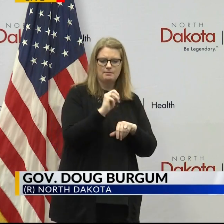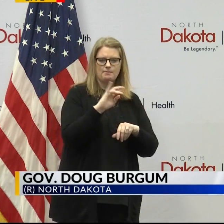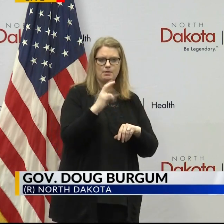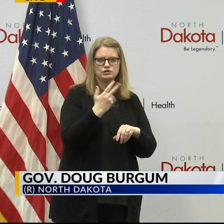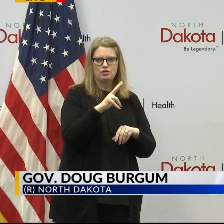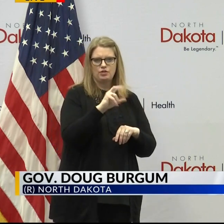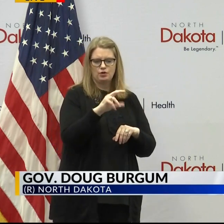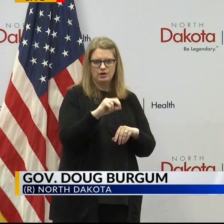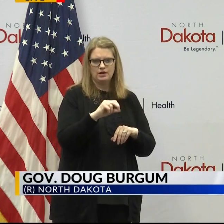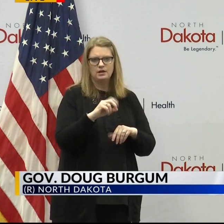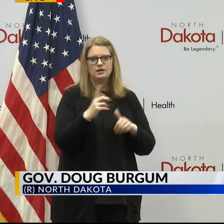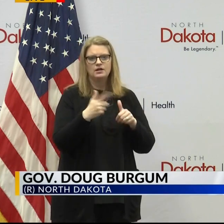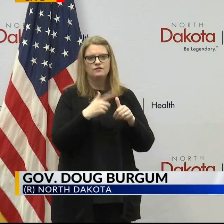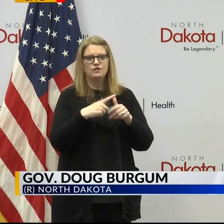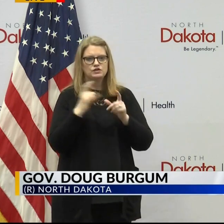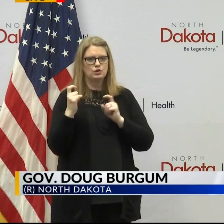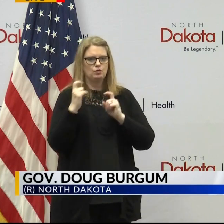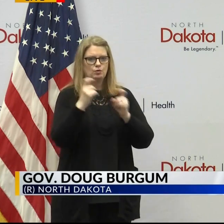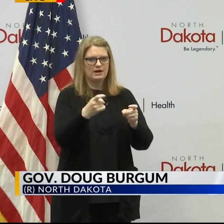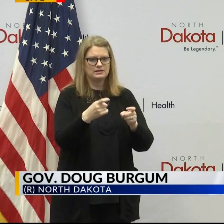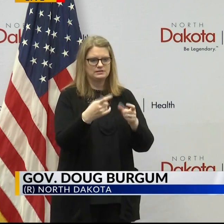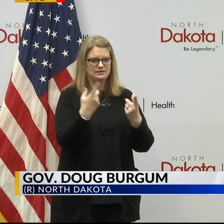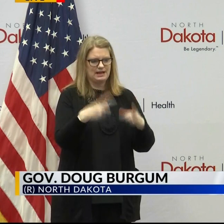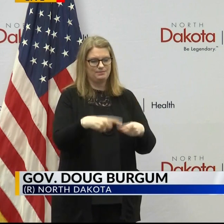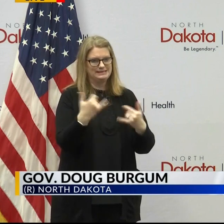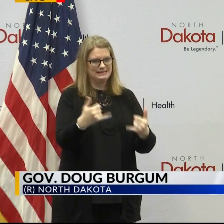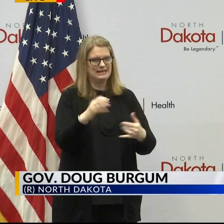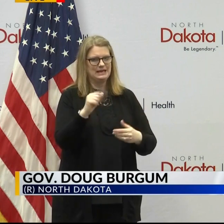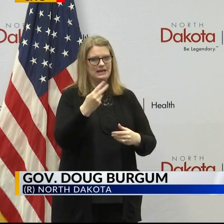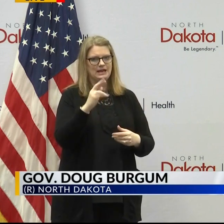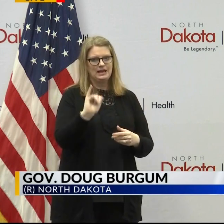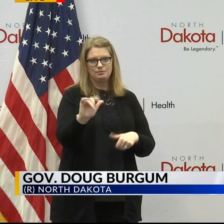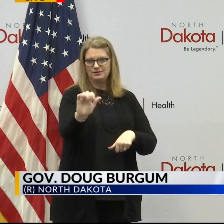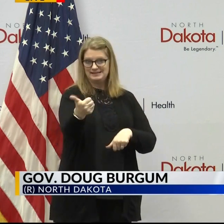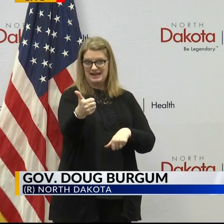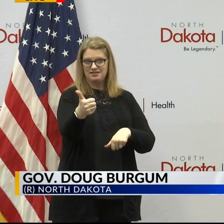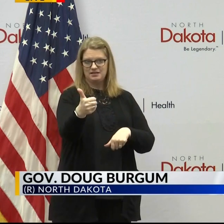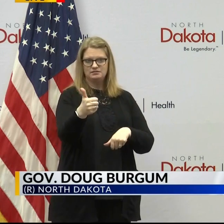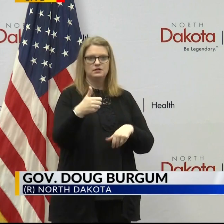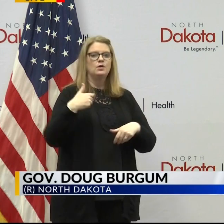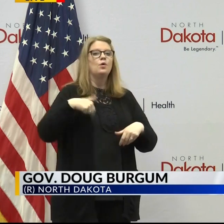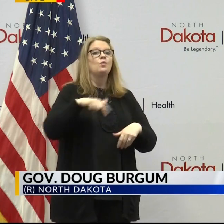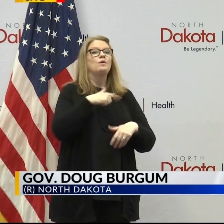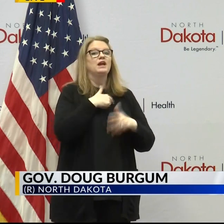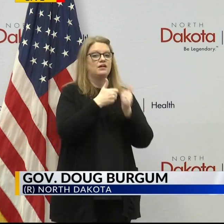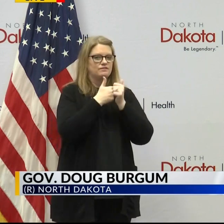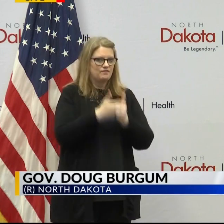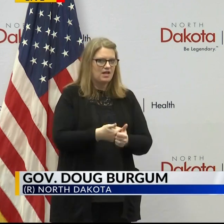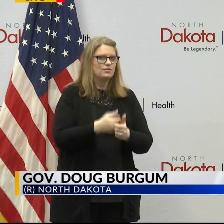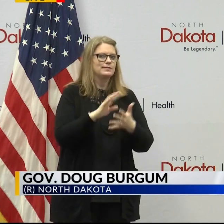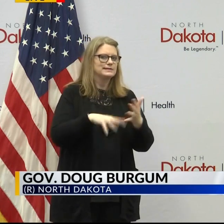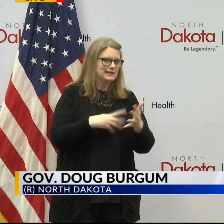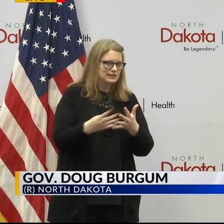THAT, UNDER THIS TIME LINE, WE SAID THE MODIFIED OPERATING PRACTICE WOULD TAKE PLACE MARCH 30th AND THE FIRST CHILD CARE